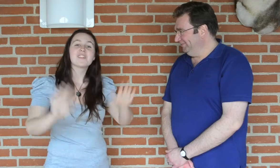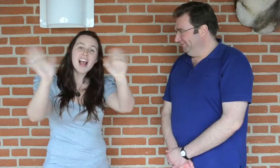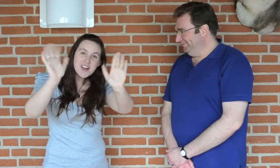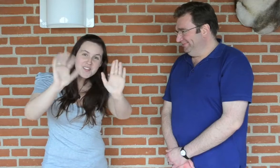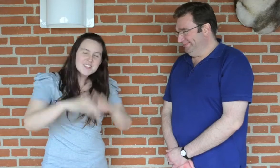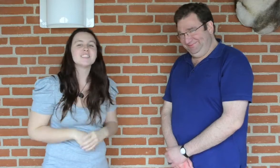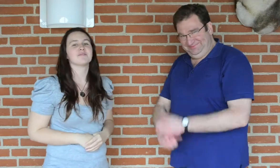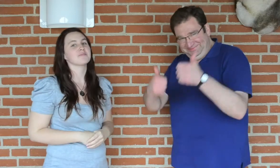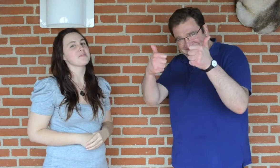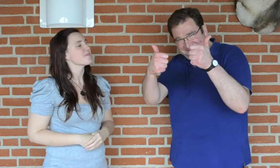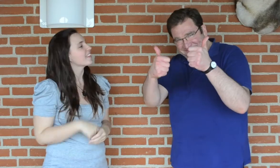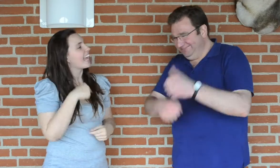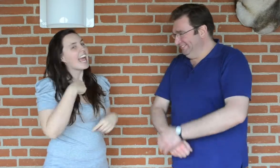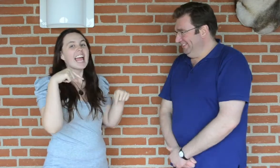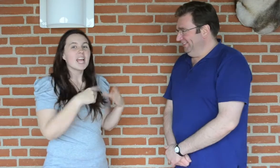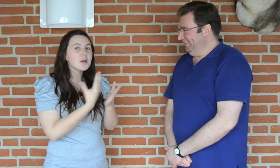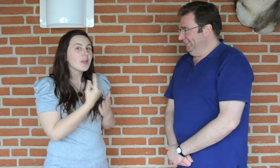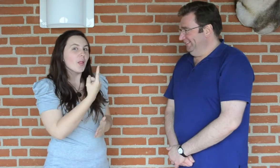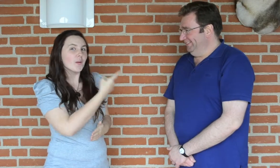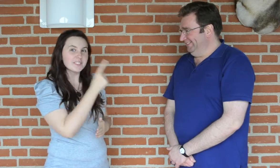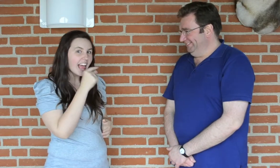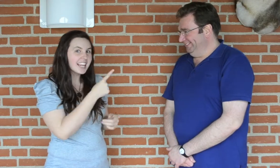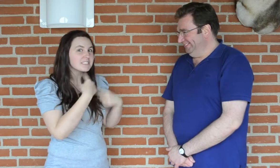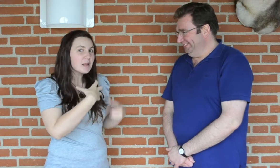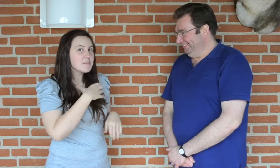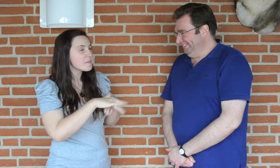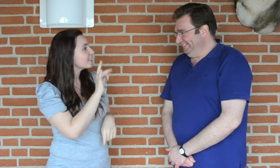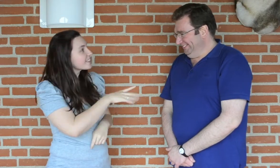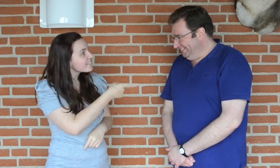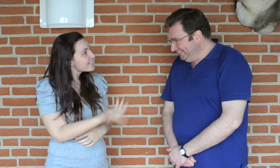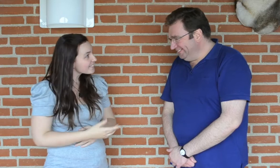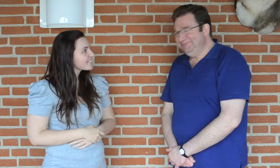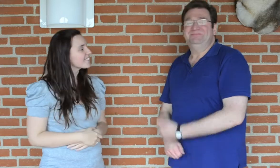Hello! Who am I here with? Can you explain a little bit about yourself?